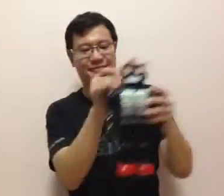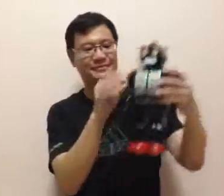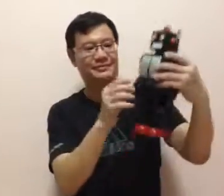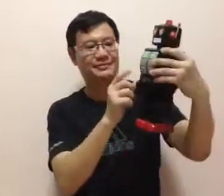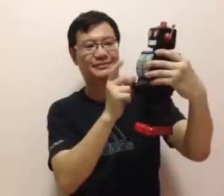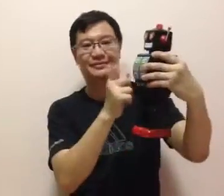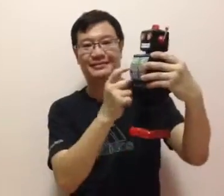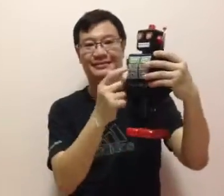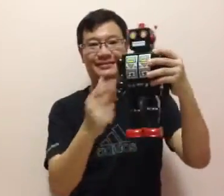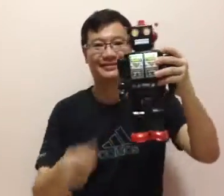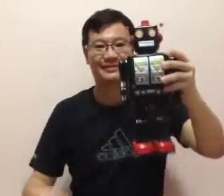This!